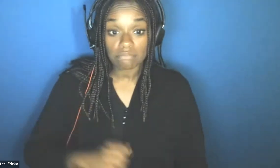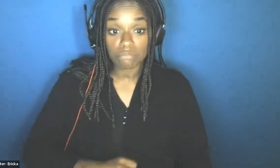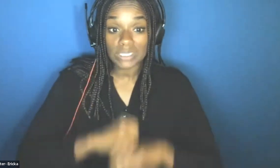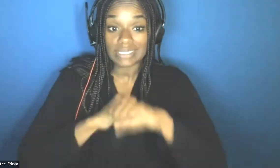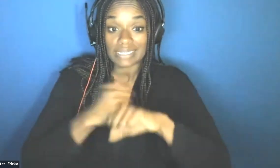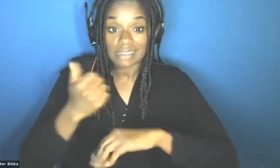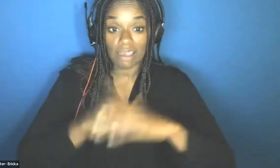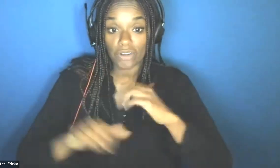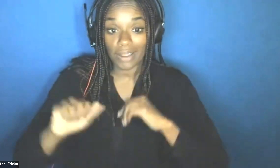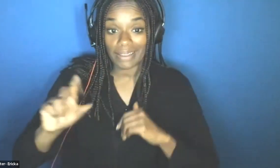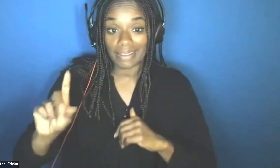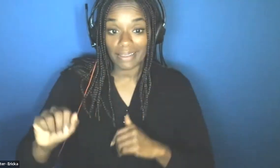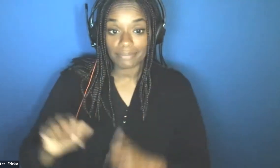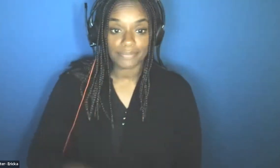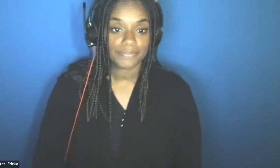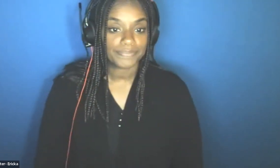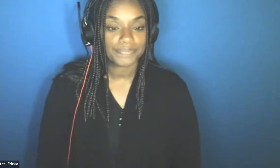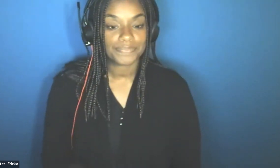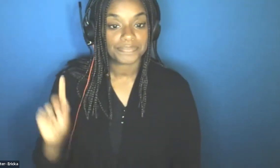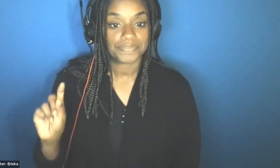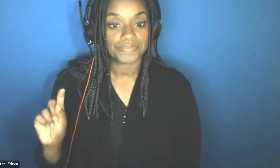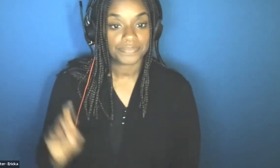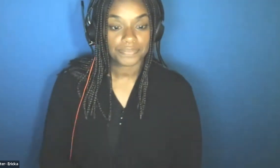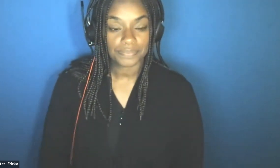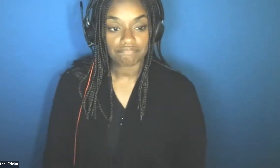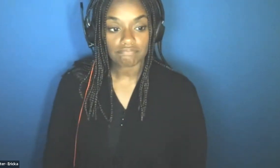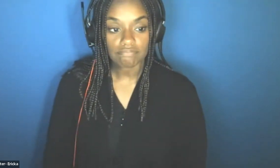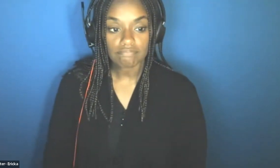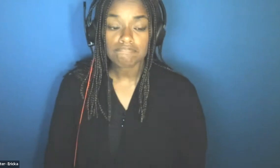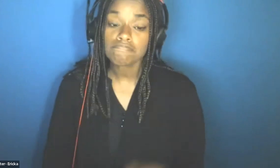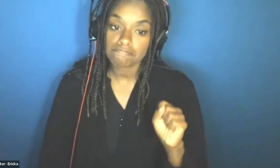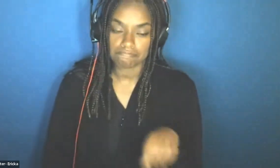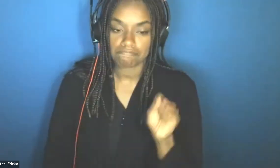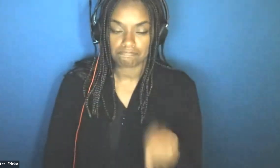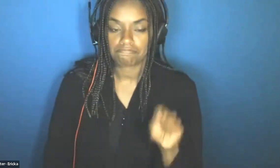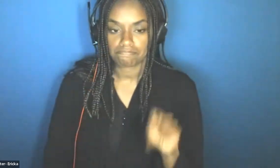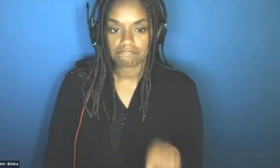And he requests immediate time off for detox and treatment.